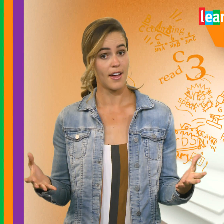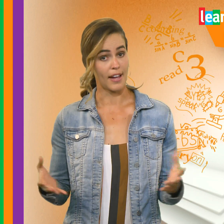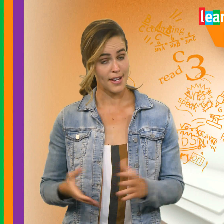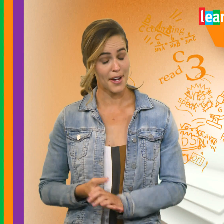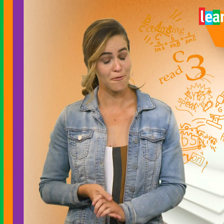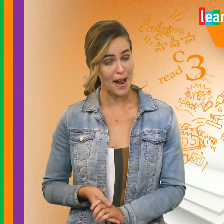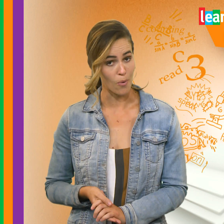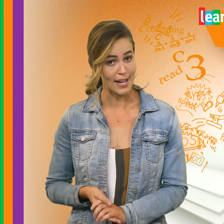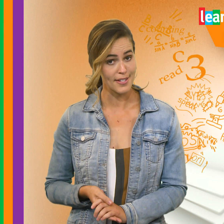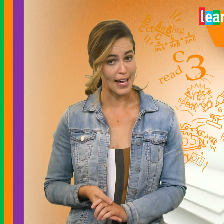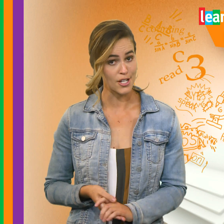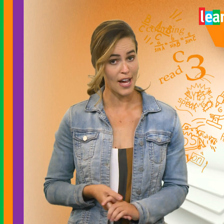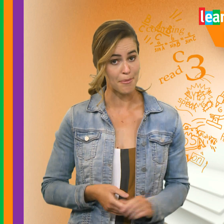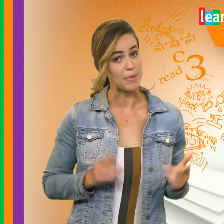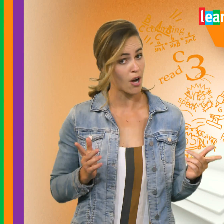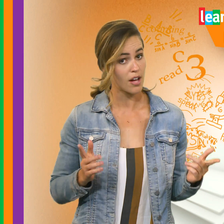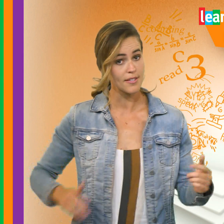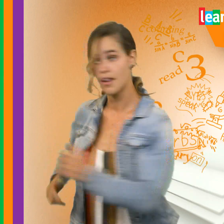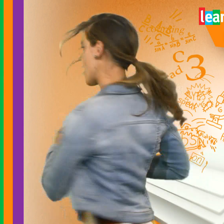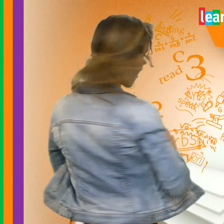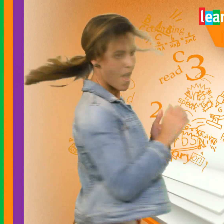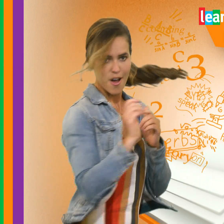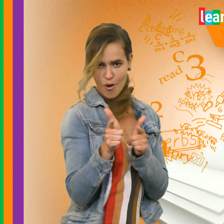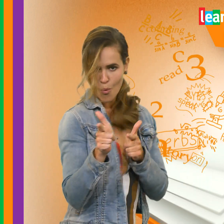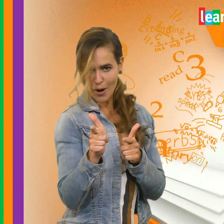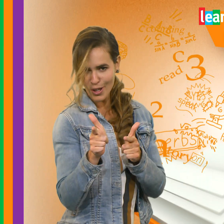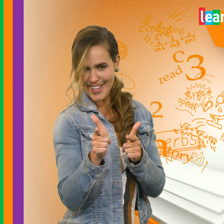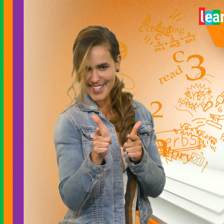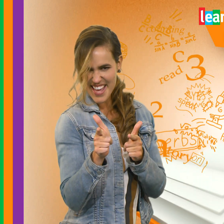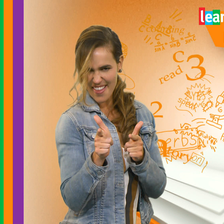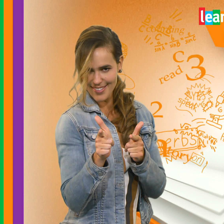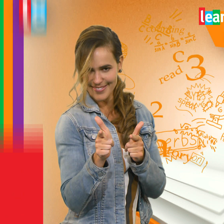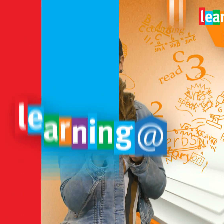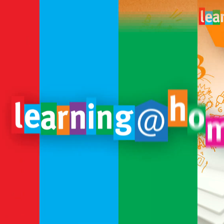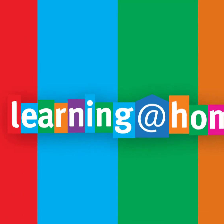and a great way to stay in shape, because we’re all in this together!